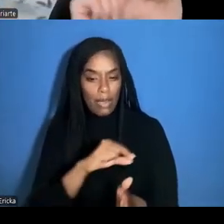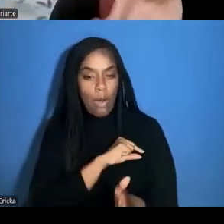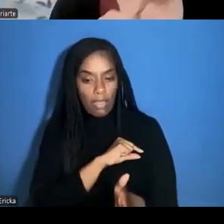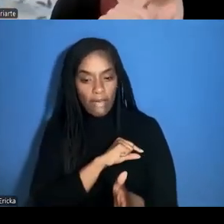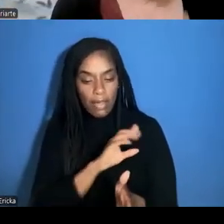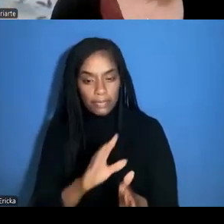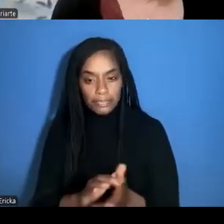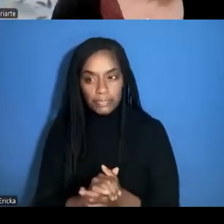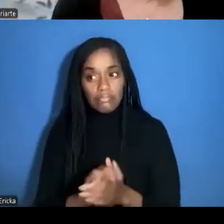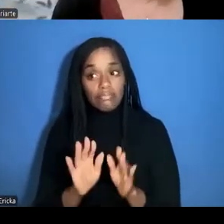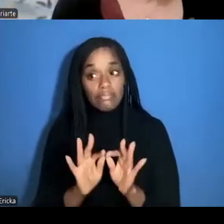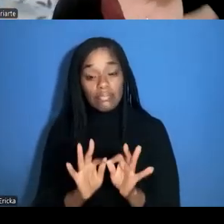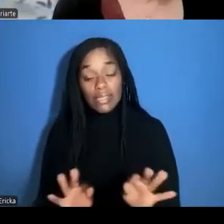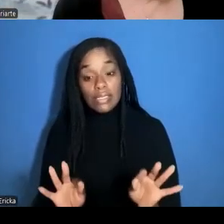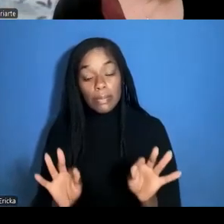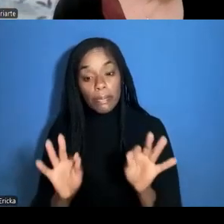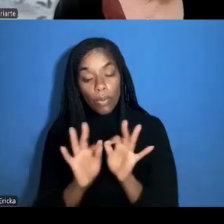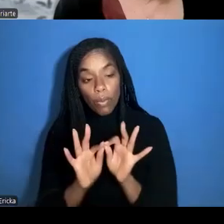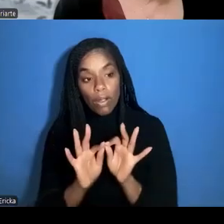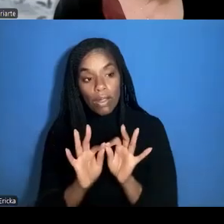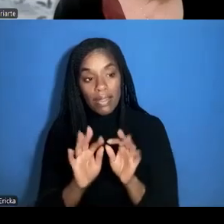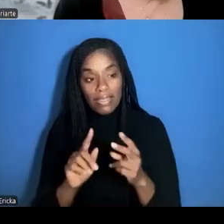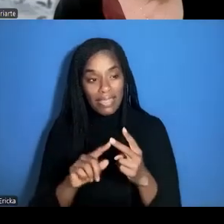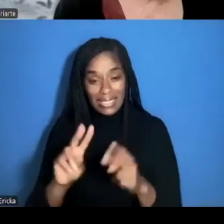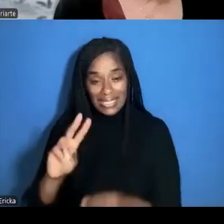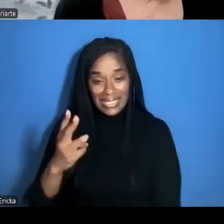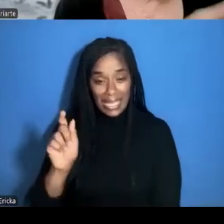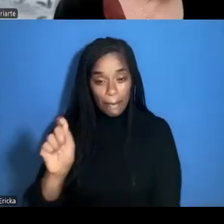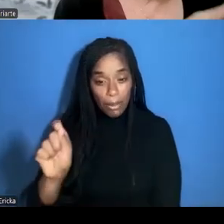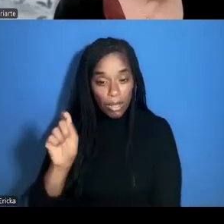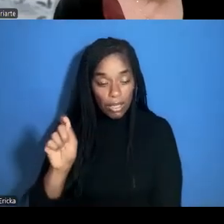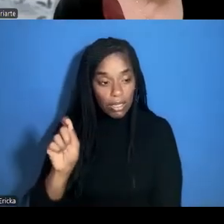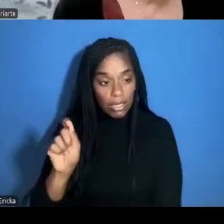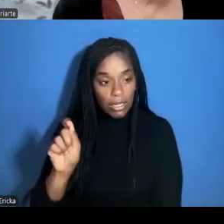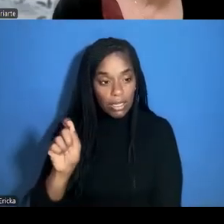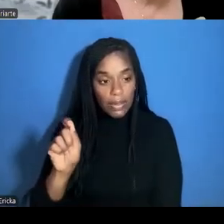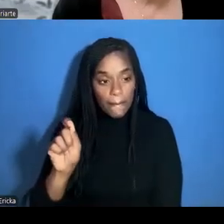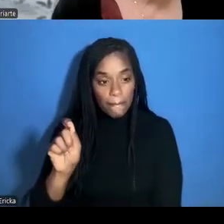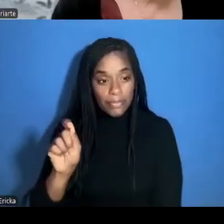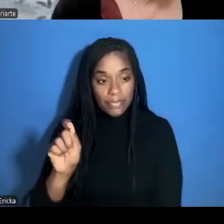It's really important that the second bullet point. The second bullet point is the definition